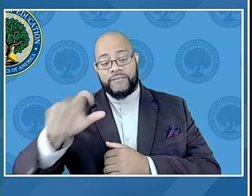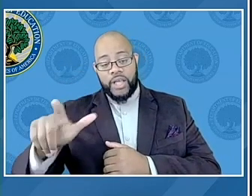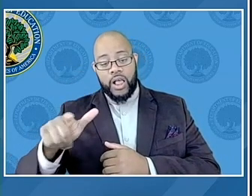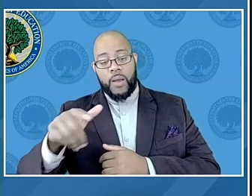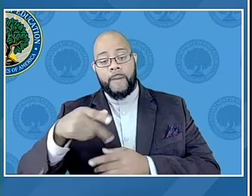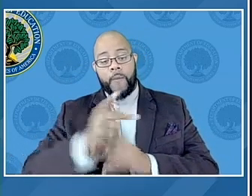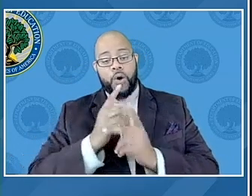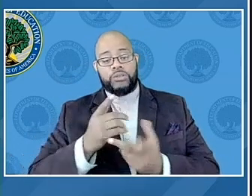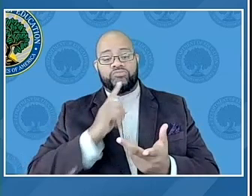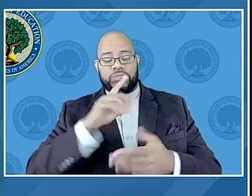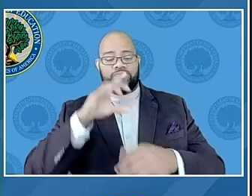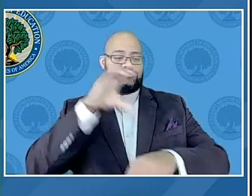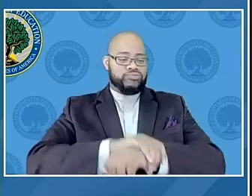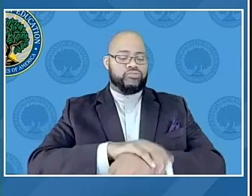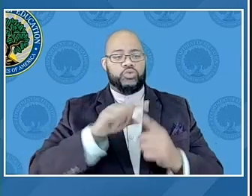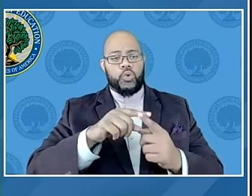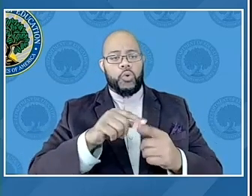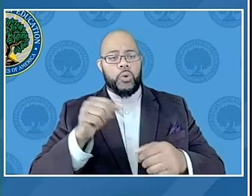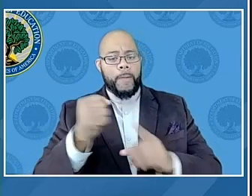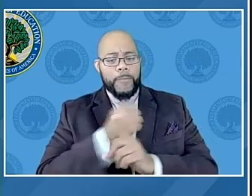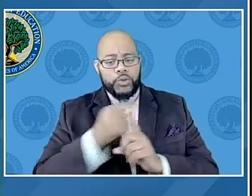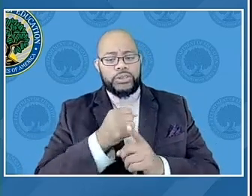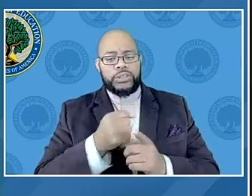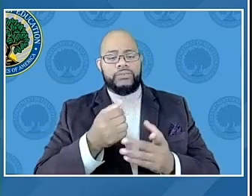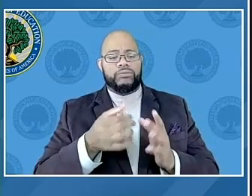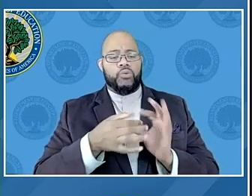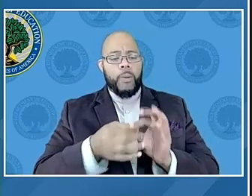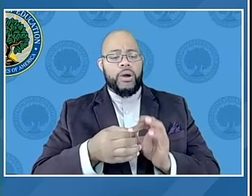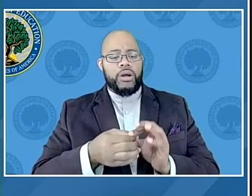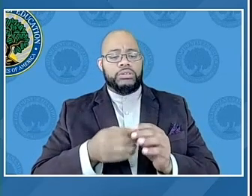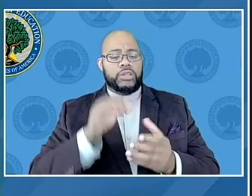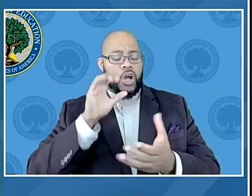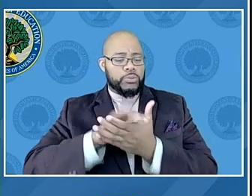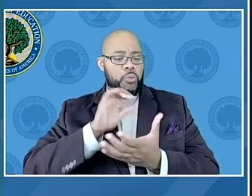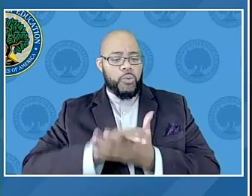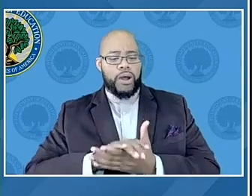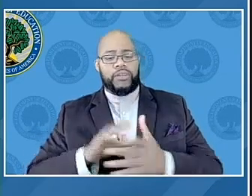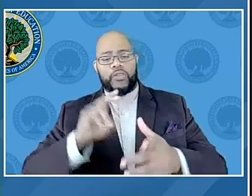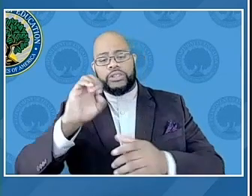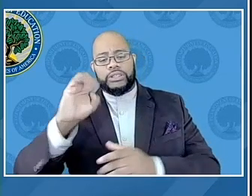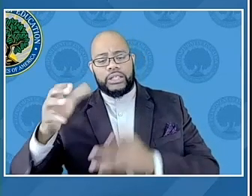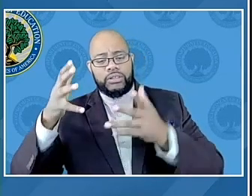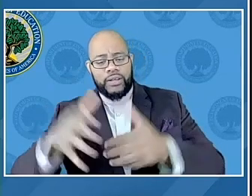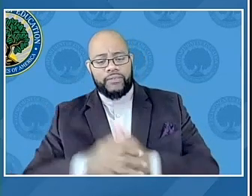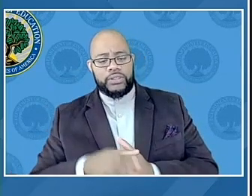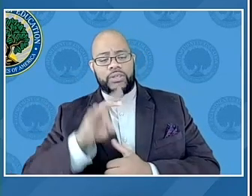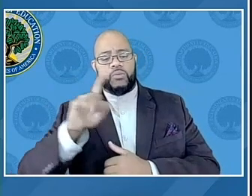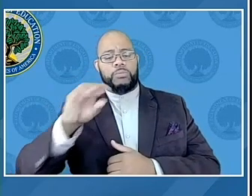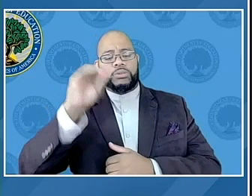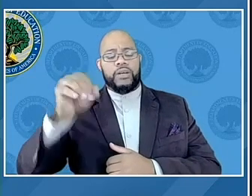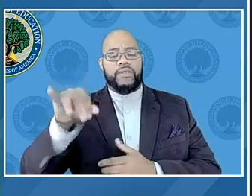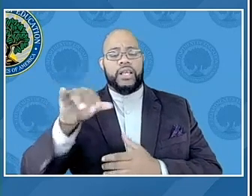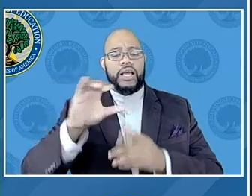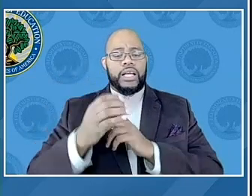abusive or uncooperative spouses only through these- 30 seconds remaining, Chris. 71 percent of these cases fall under FFEL.